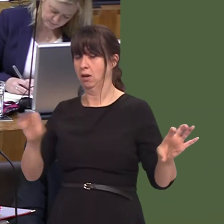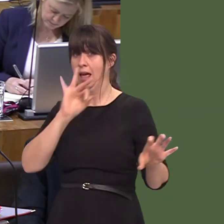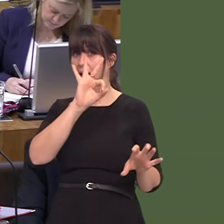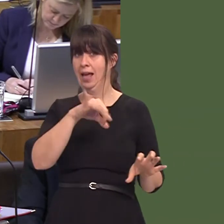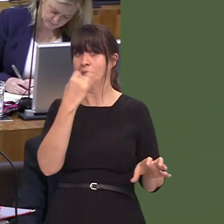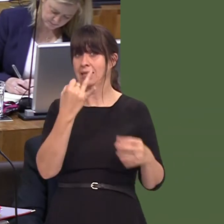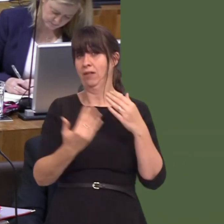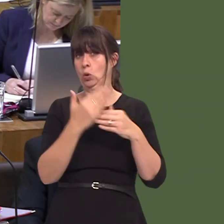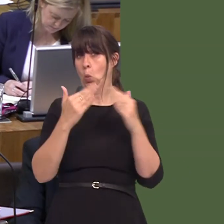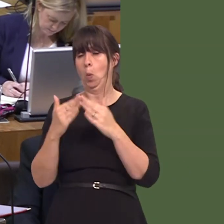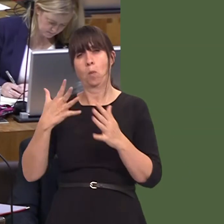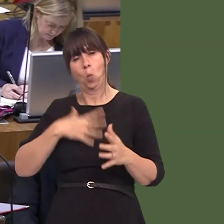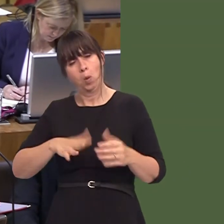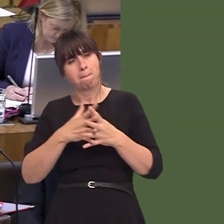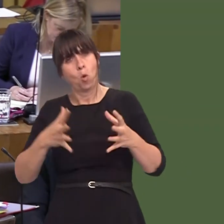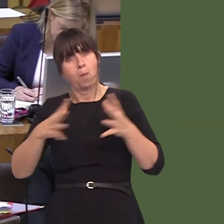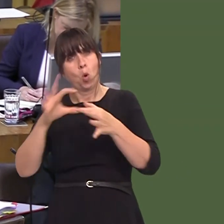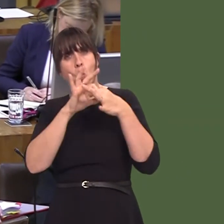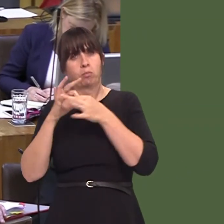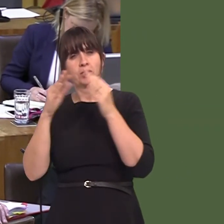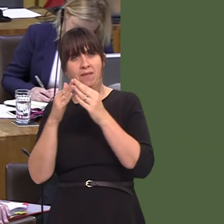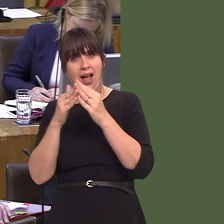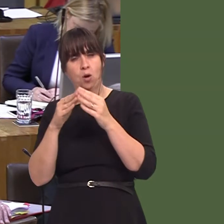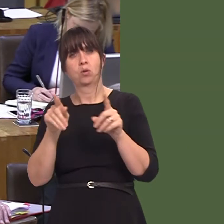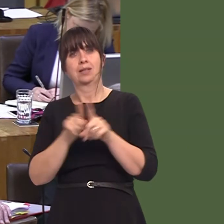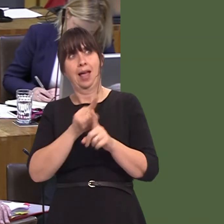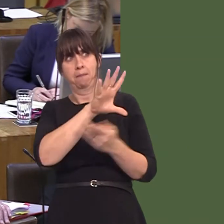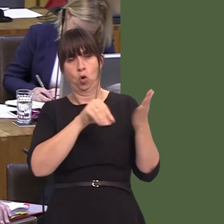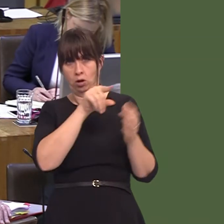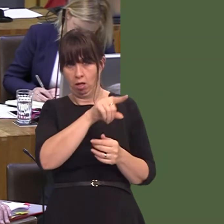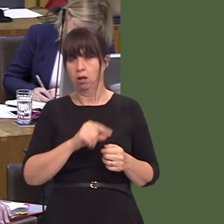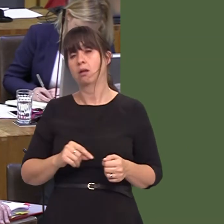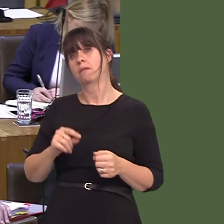We want to see more co-operative housing, including the CLT model, and we would very